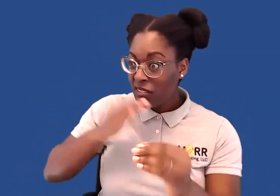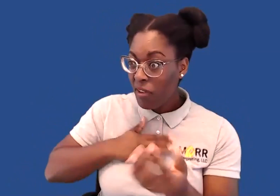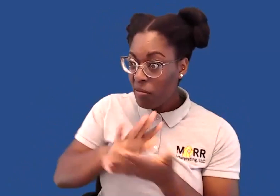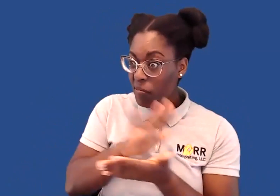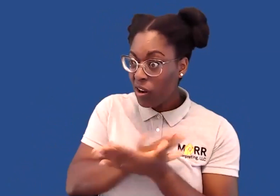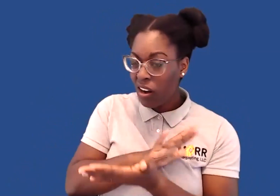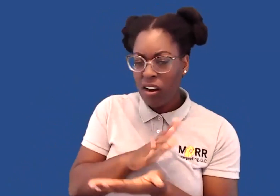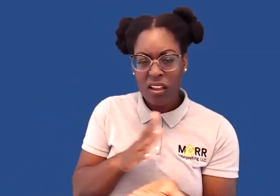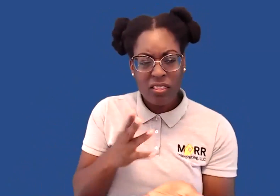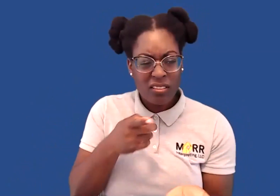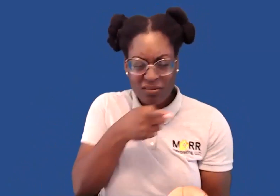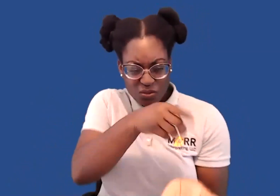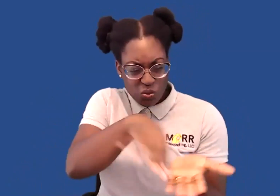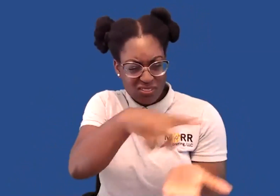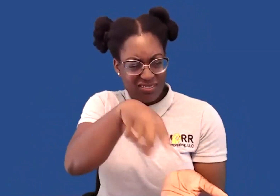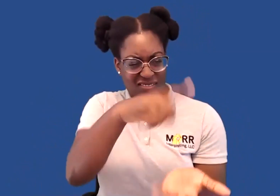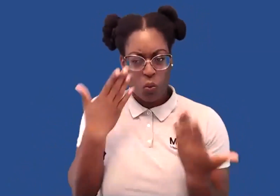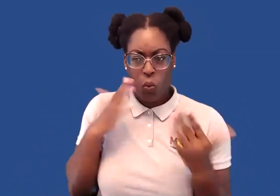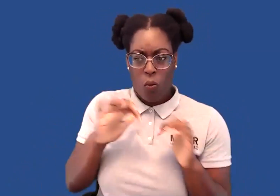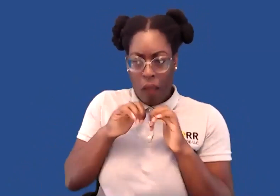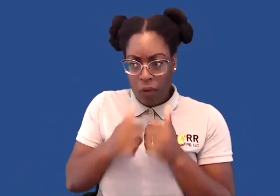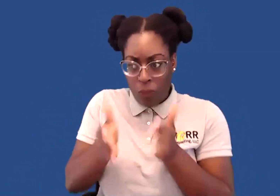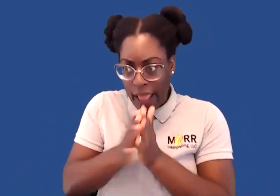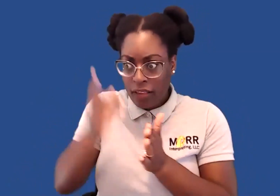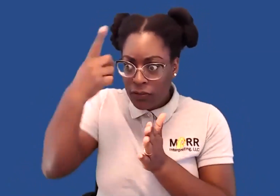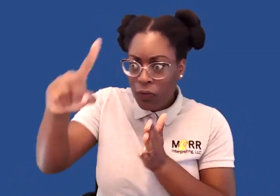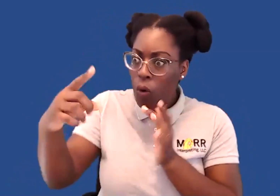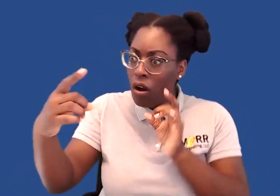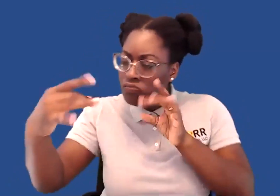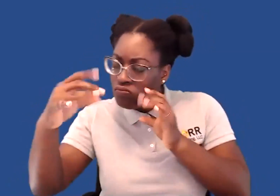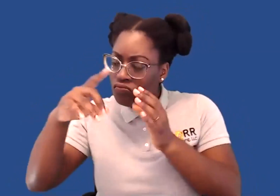[Lisa] Something to consider would be to have an intake form